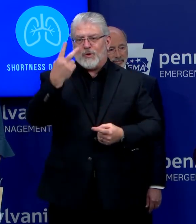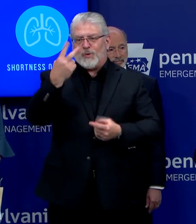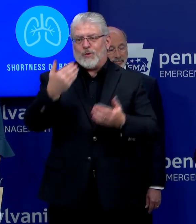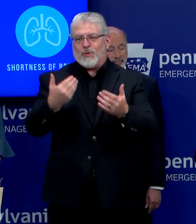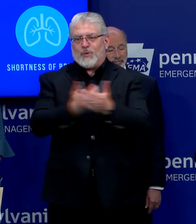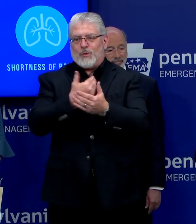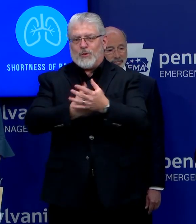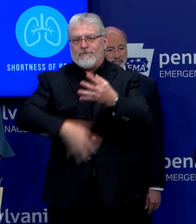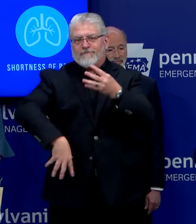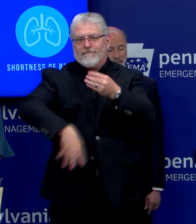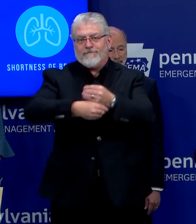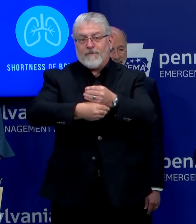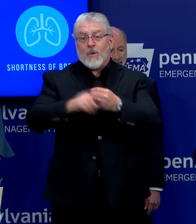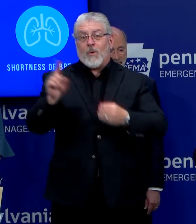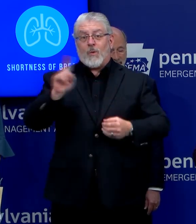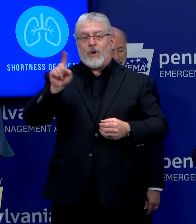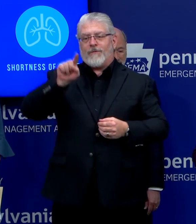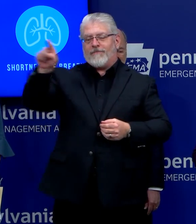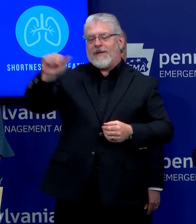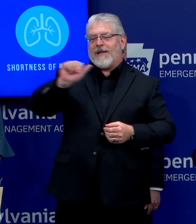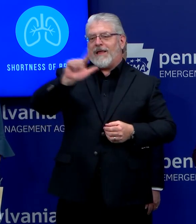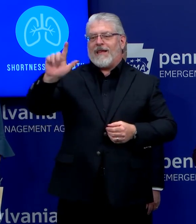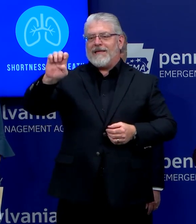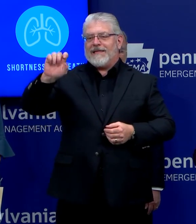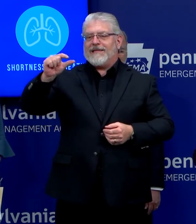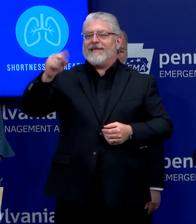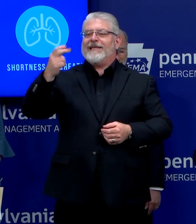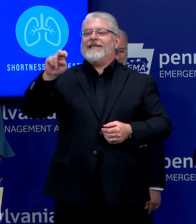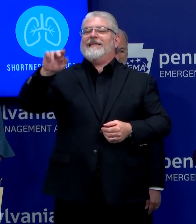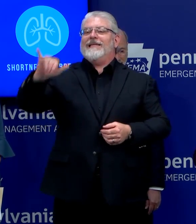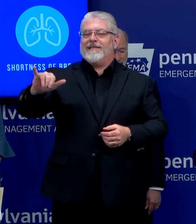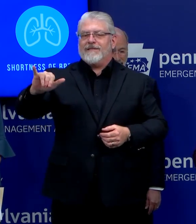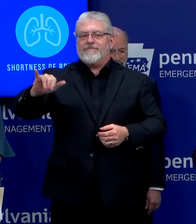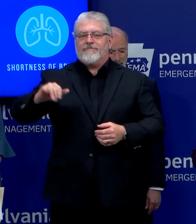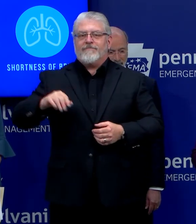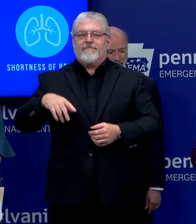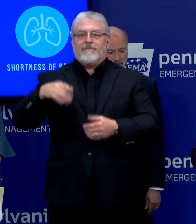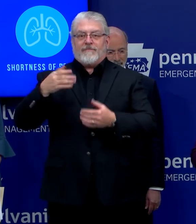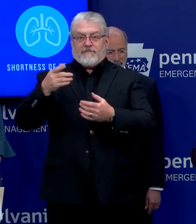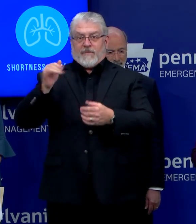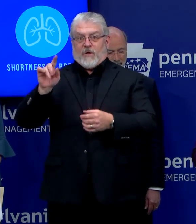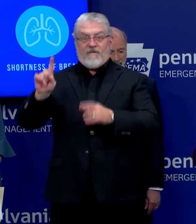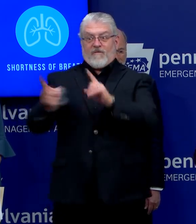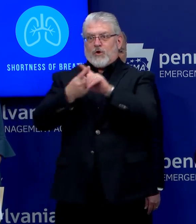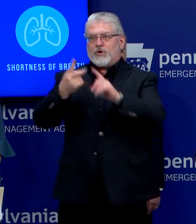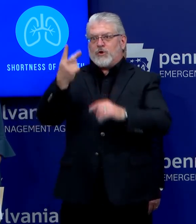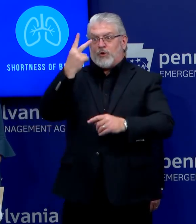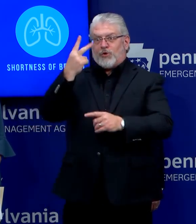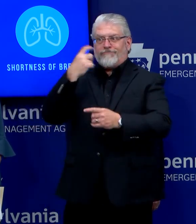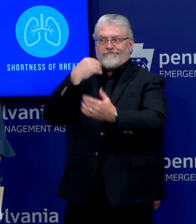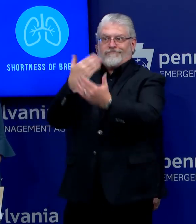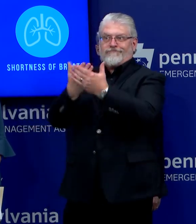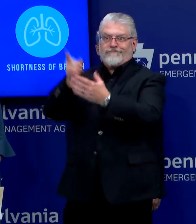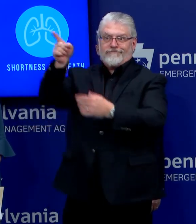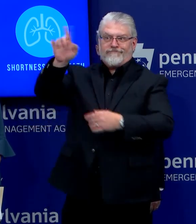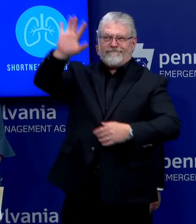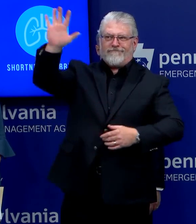HAVE TWO ADDITIONAL CASES OF COVID-19 IN ADULTS IN ALLEGHENY COUNTY. THESE ARE THE FIRST CASES IN